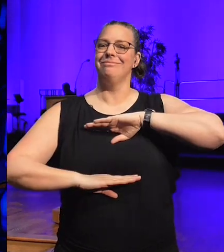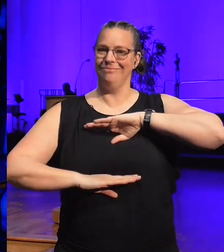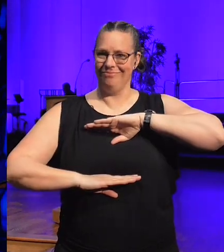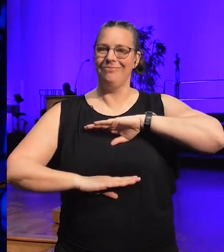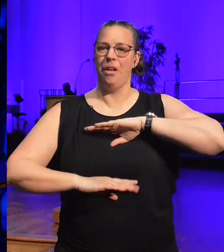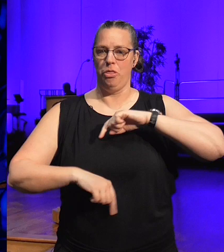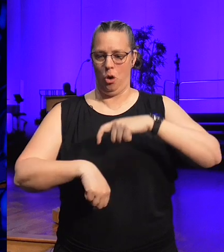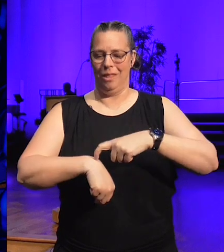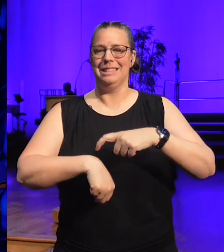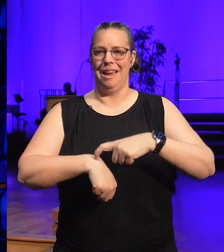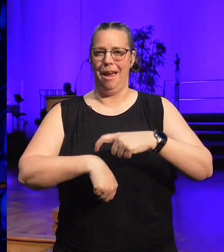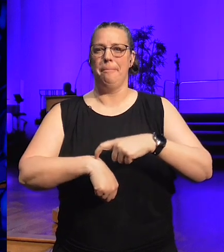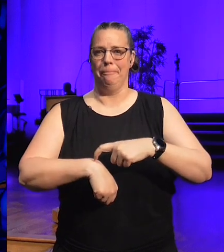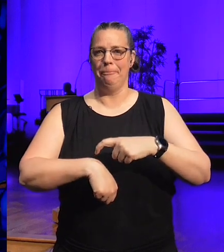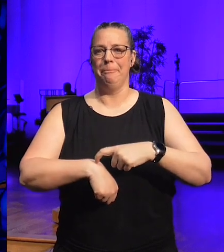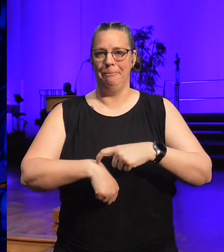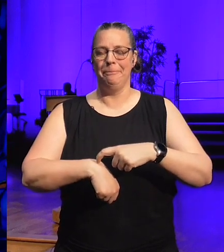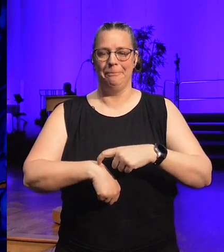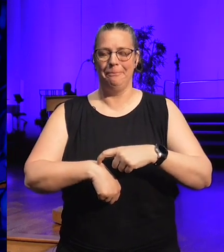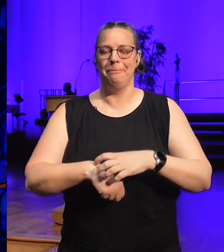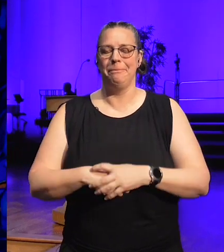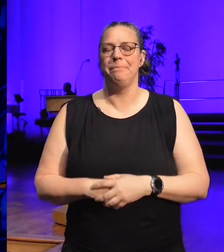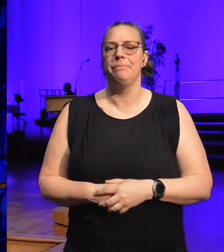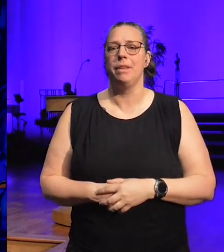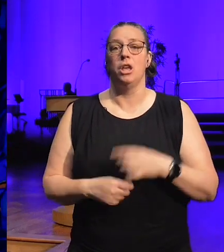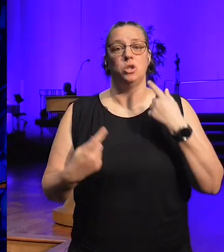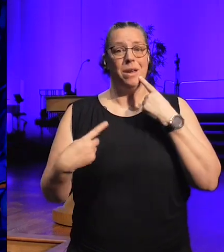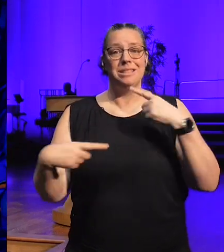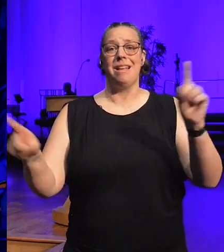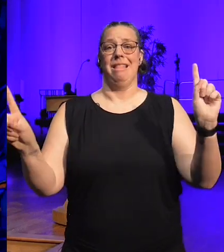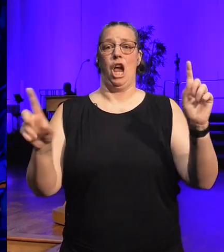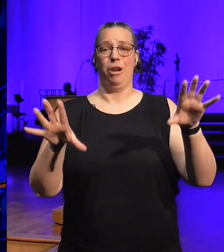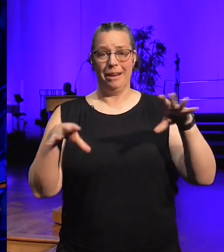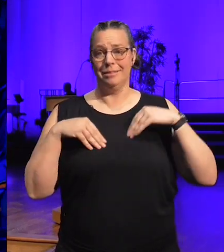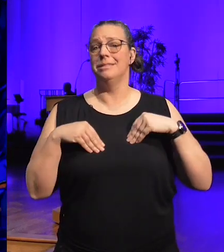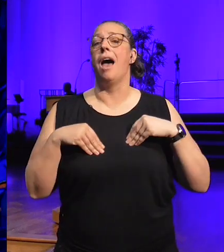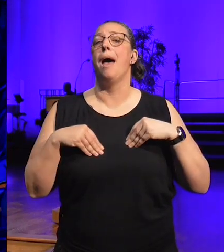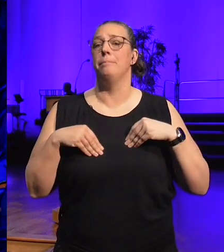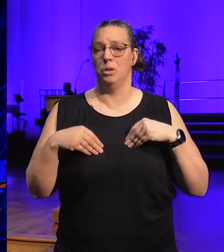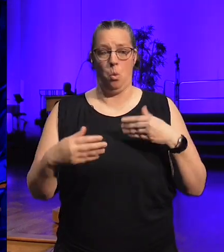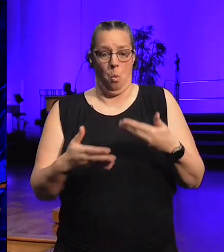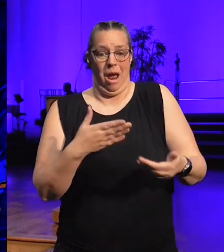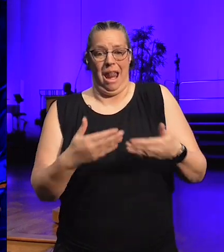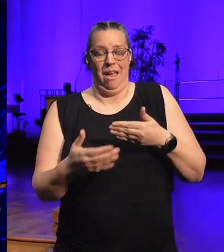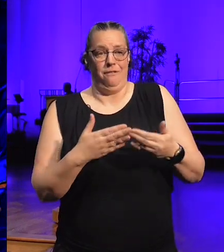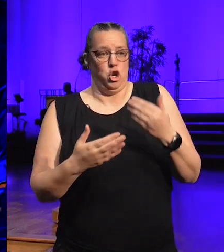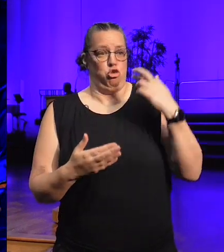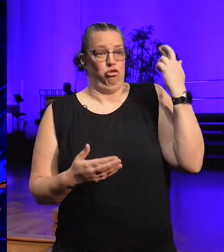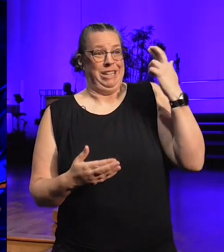time that we share together I declare and accept that whatever has brought us here today whatever